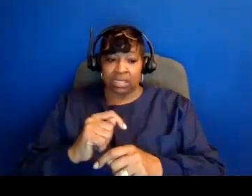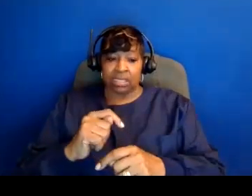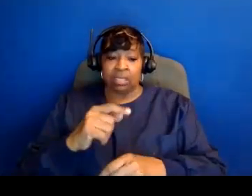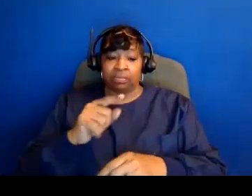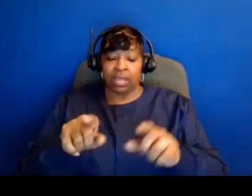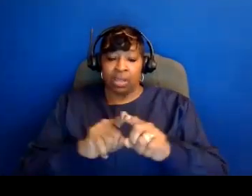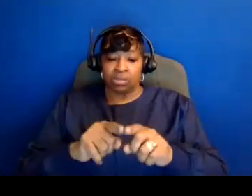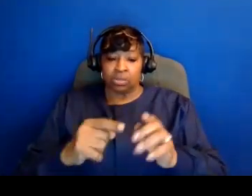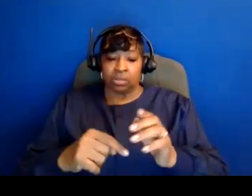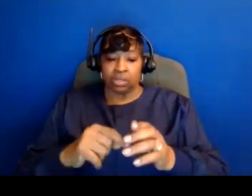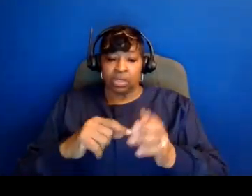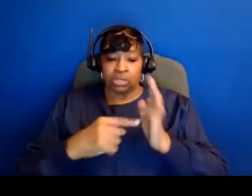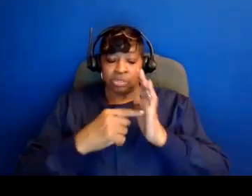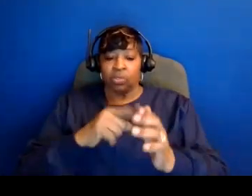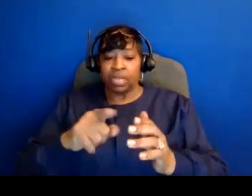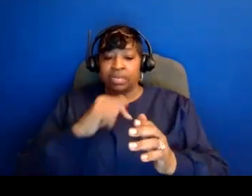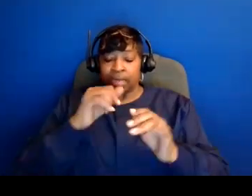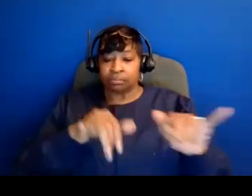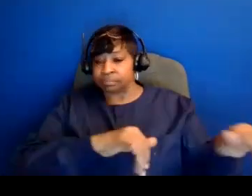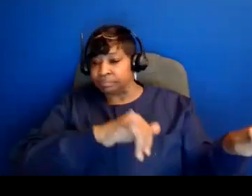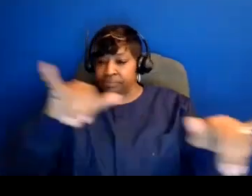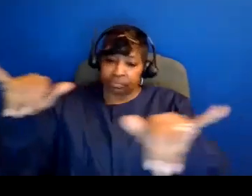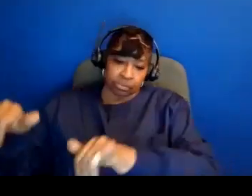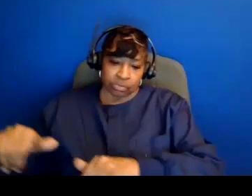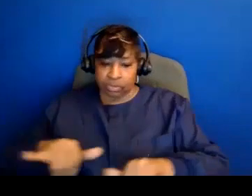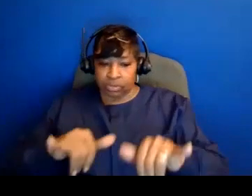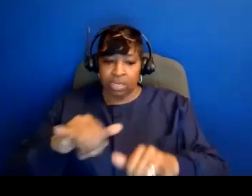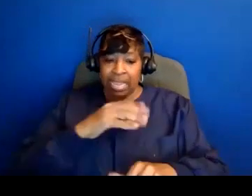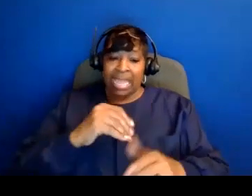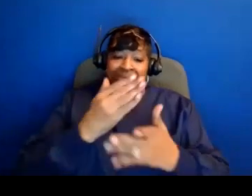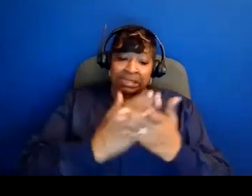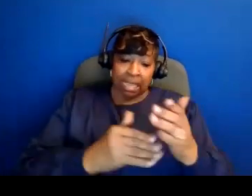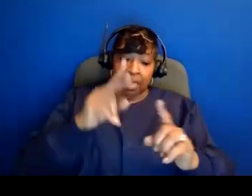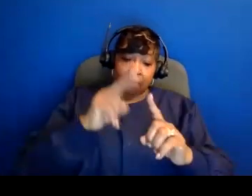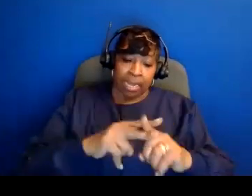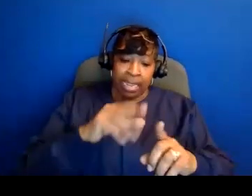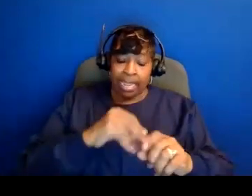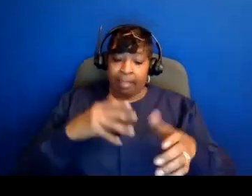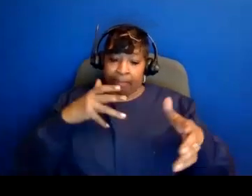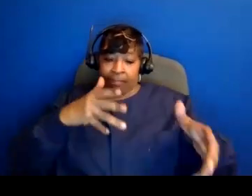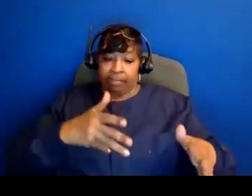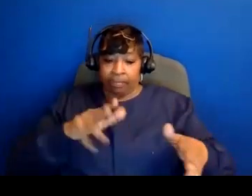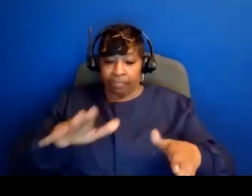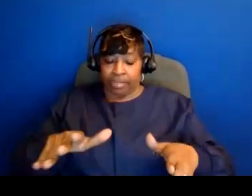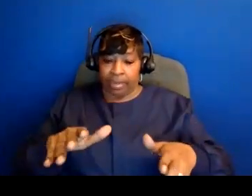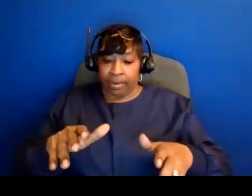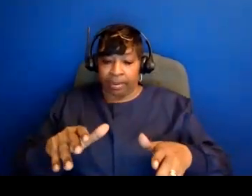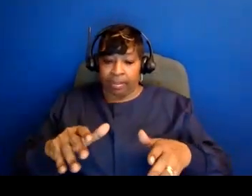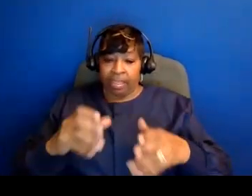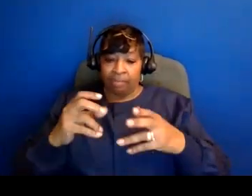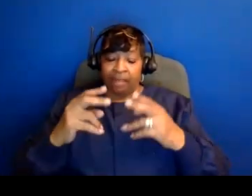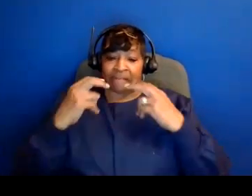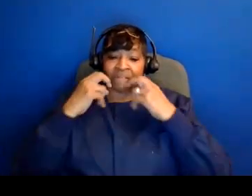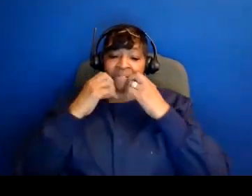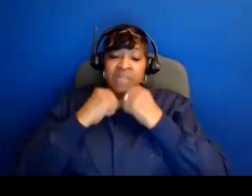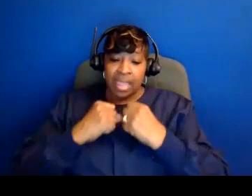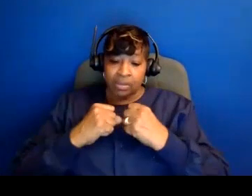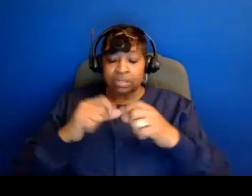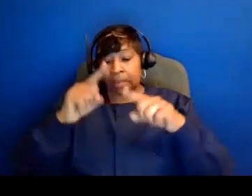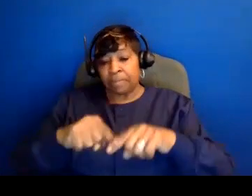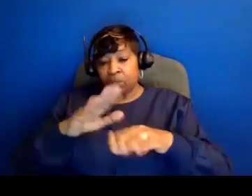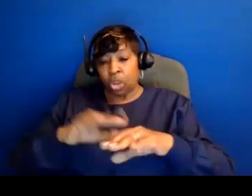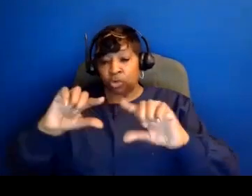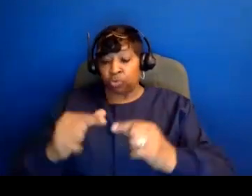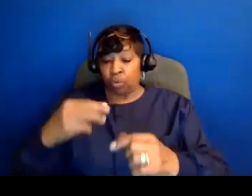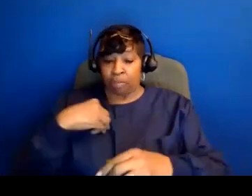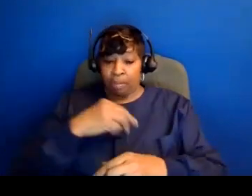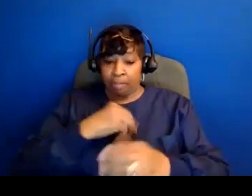lauravanpuymbrouck: principal conservatives, value abstract conservative ideas which causes them to dislike policies that stray from societal tradition.